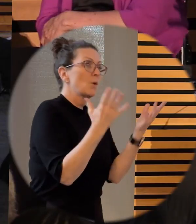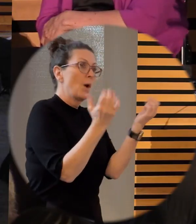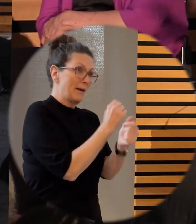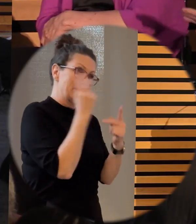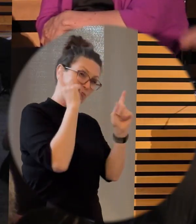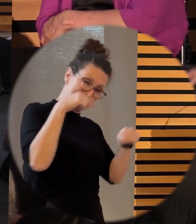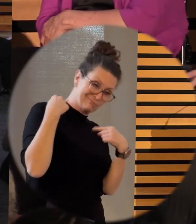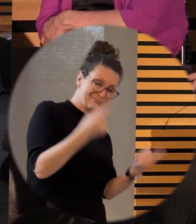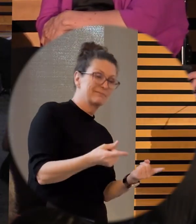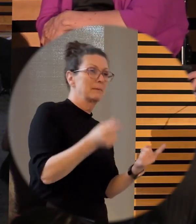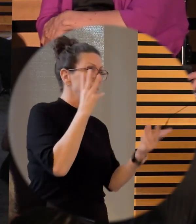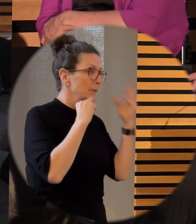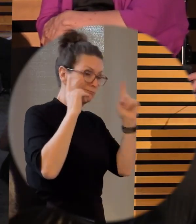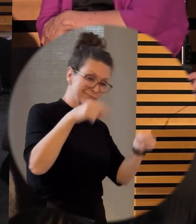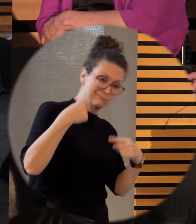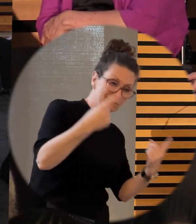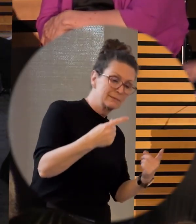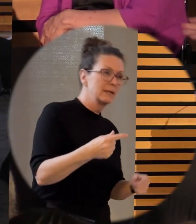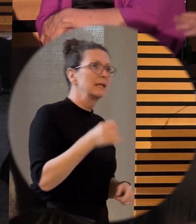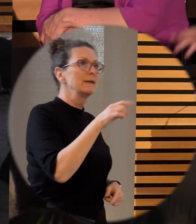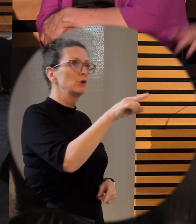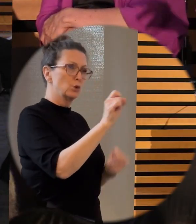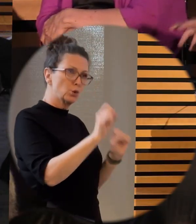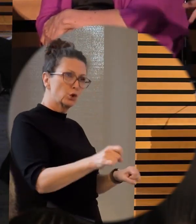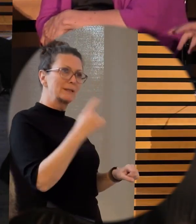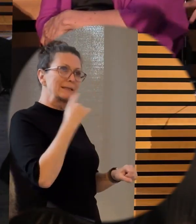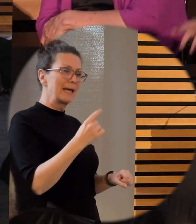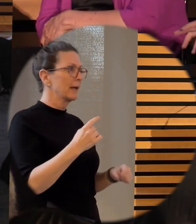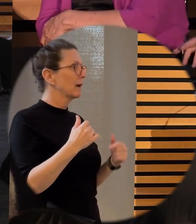seen and all that you've experienced so far, if you could say, "I would like the ability